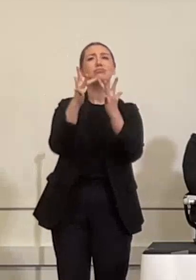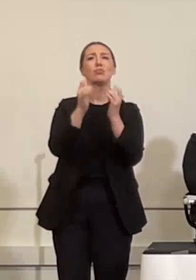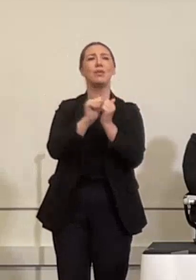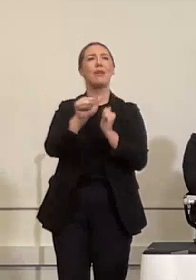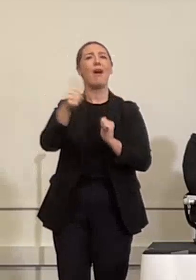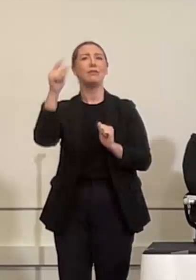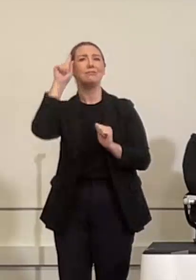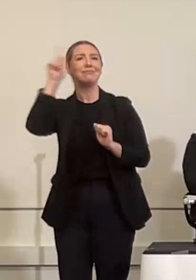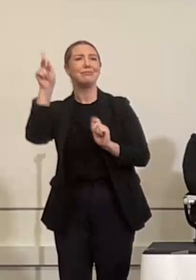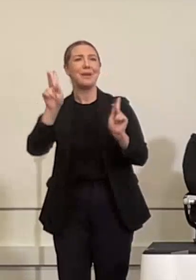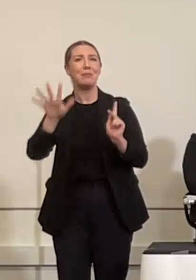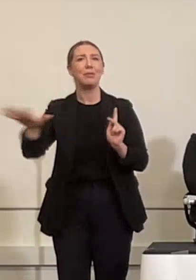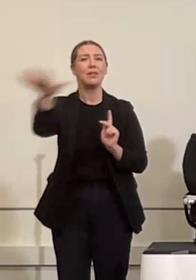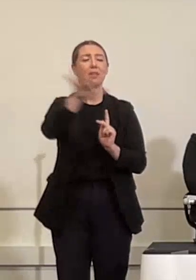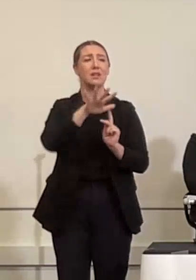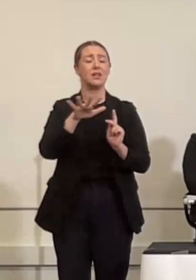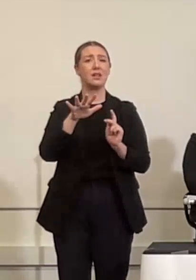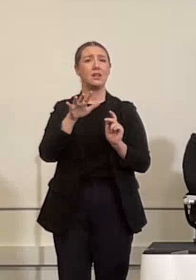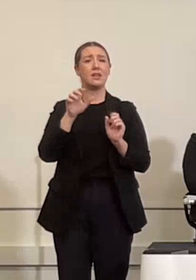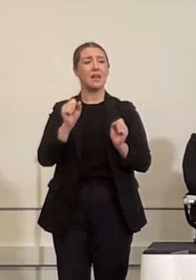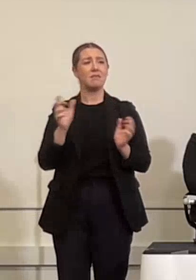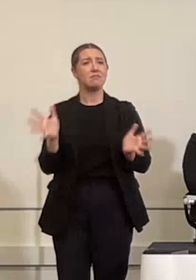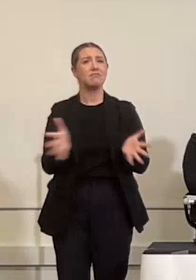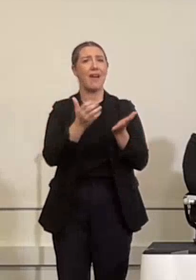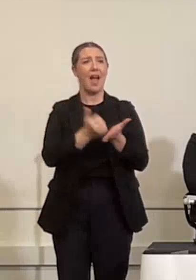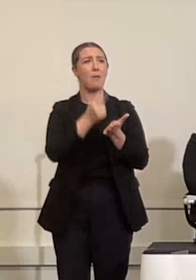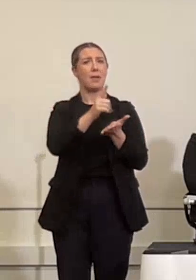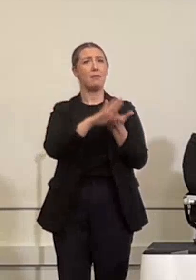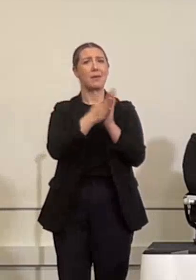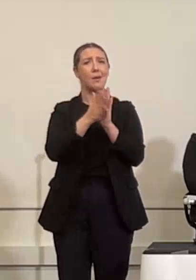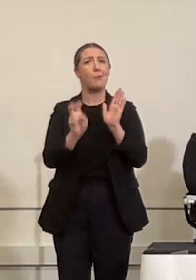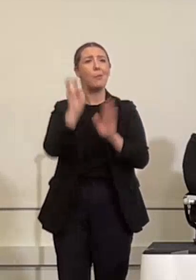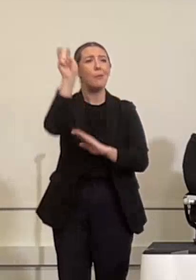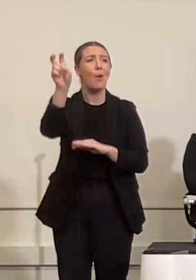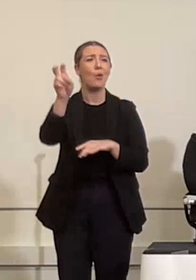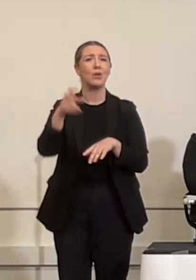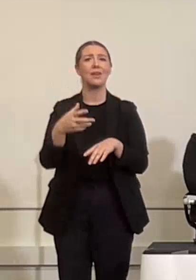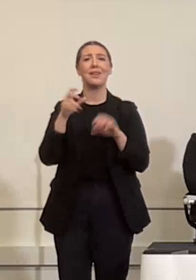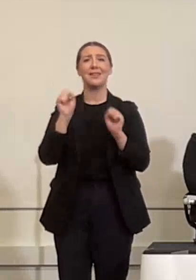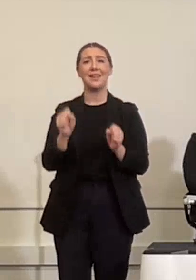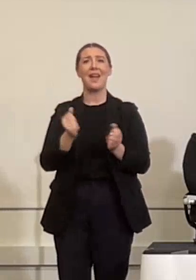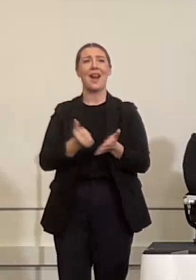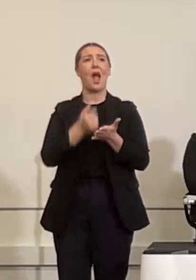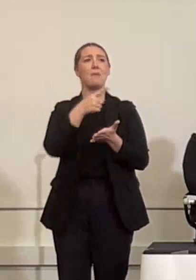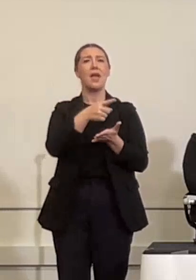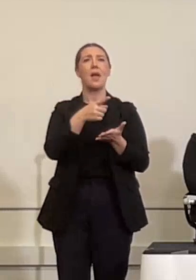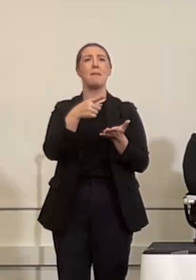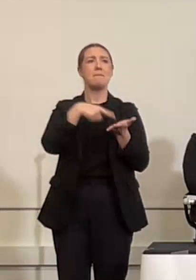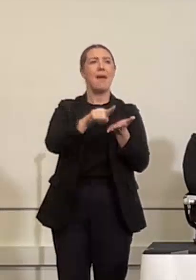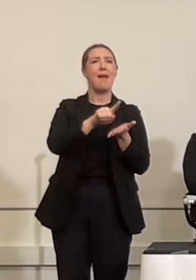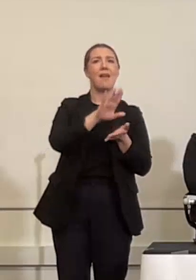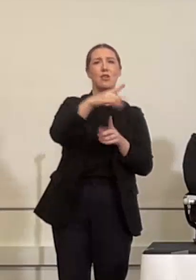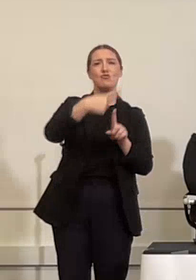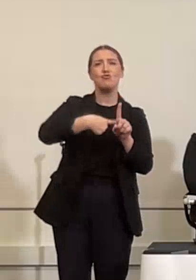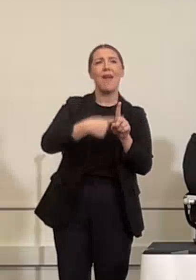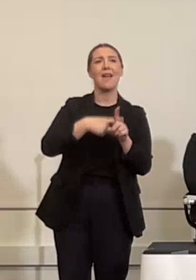Can it help them get that next promotion? Can it get them to be able to pay the rent and mortgage when